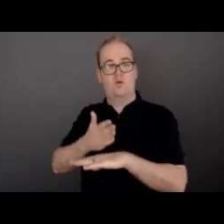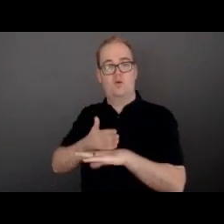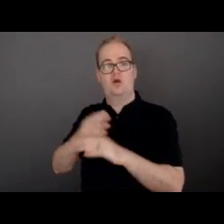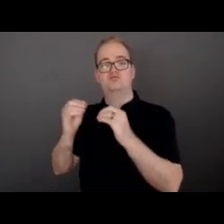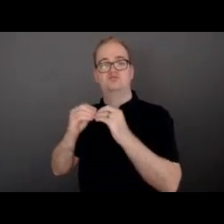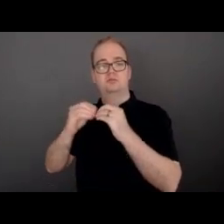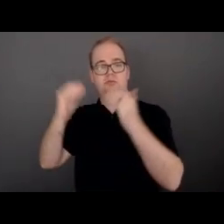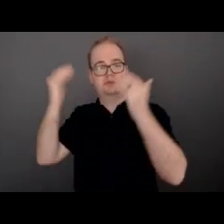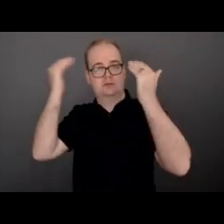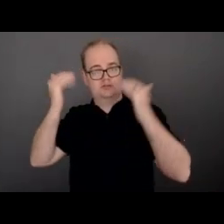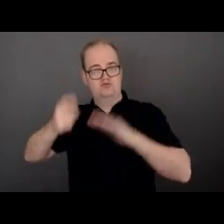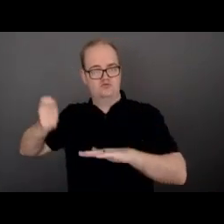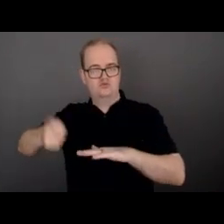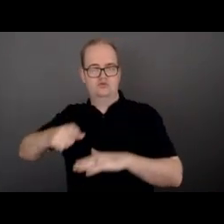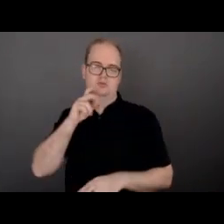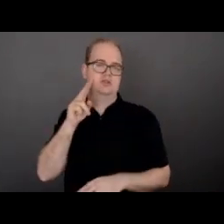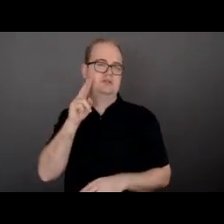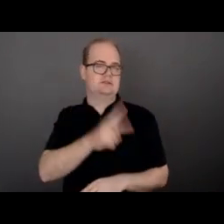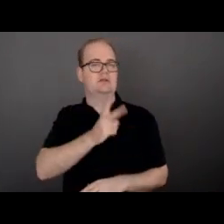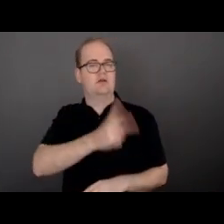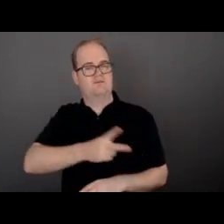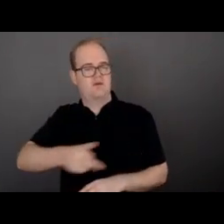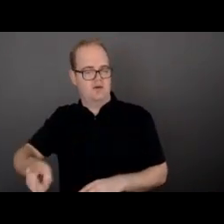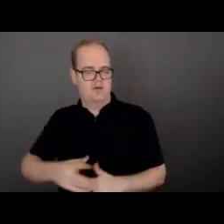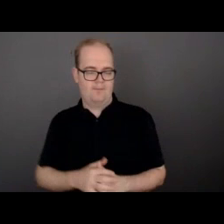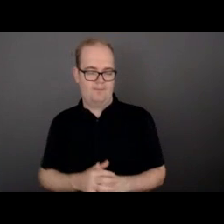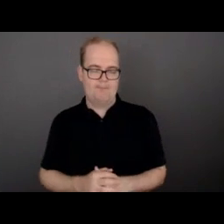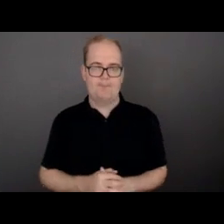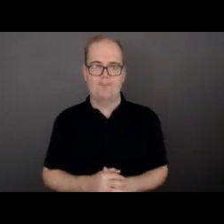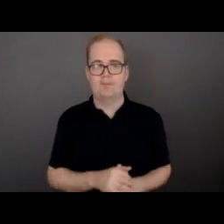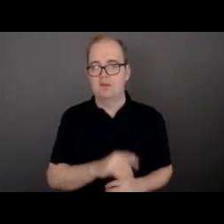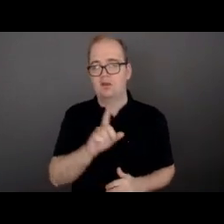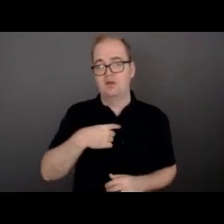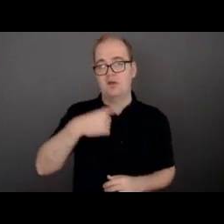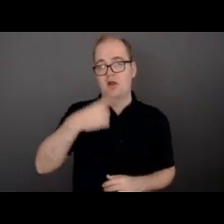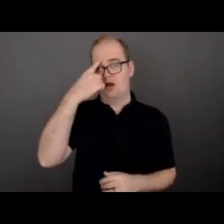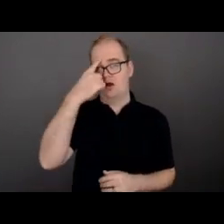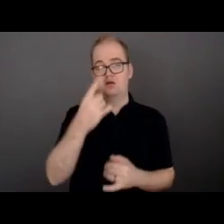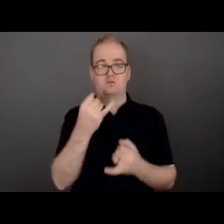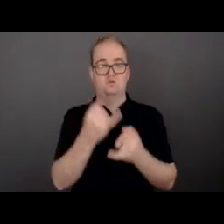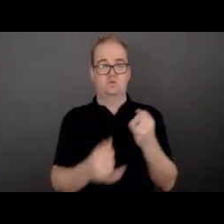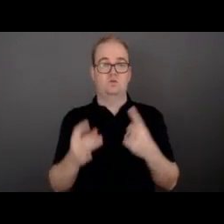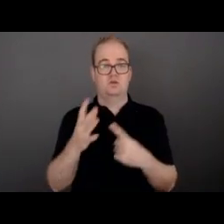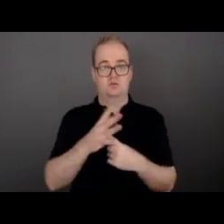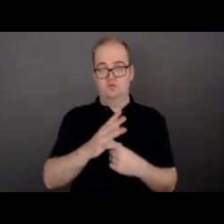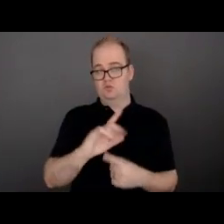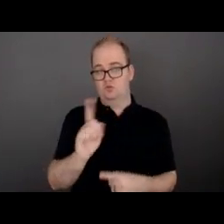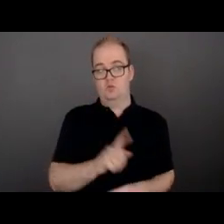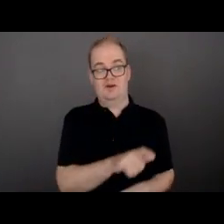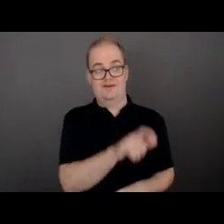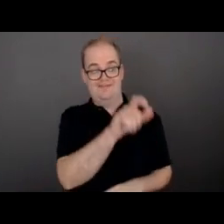So I say first and foremost it's super important for that client to get some legal advice so